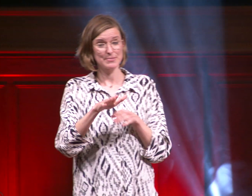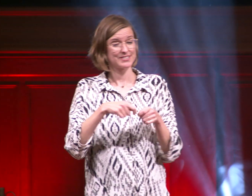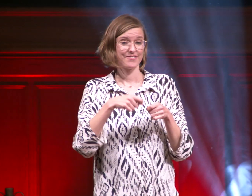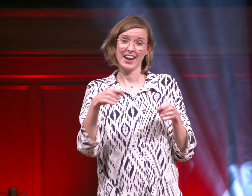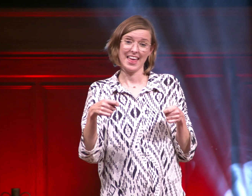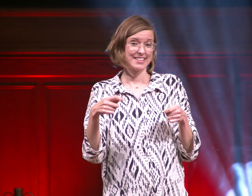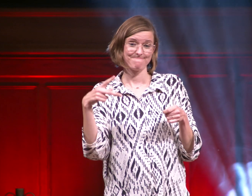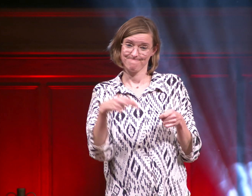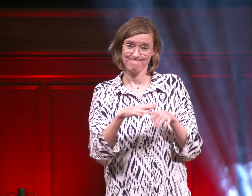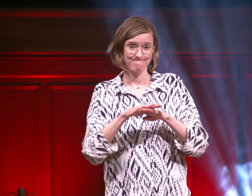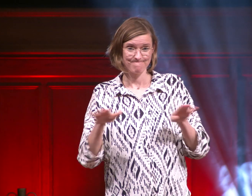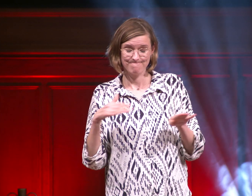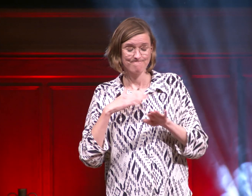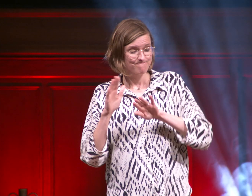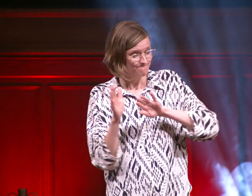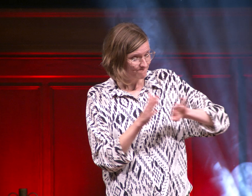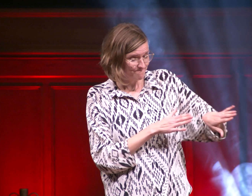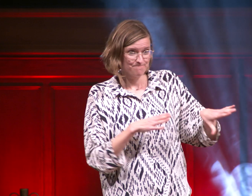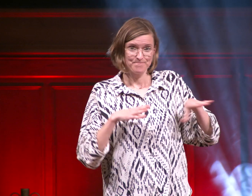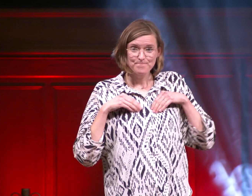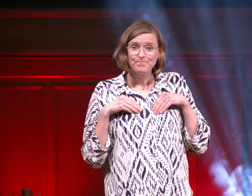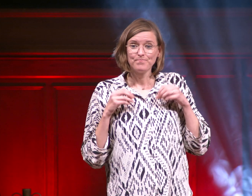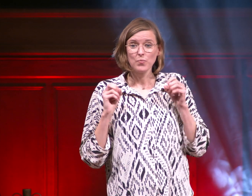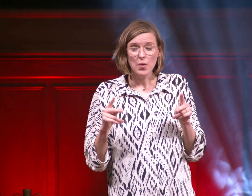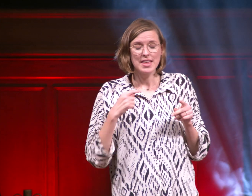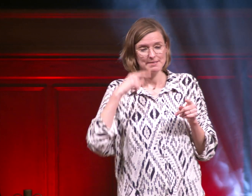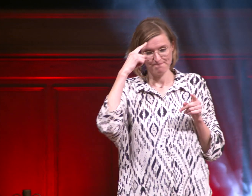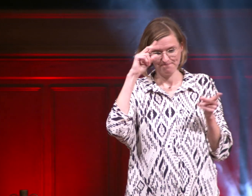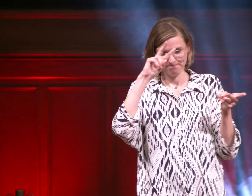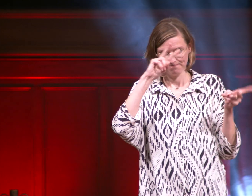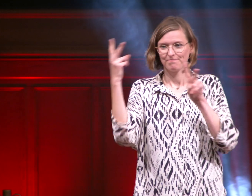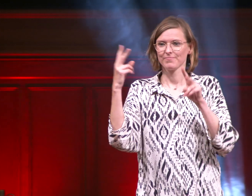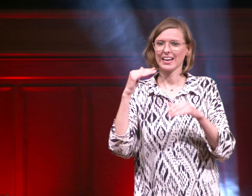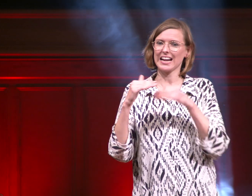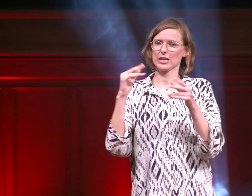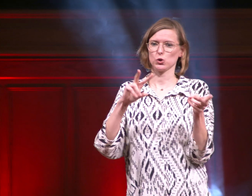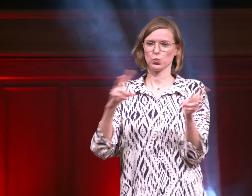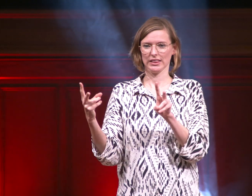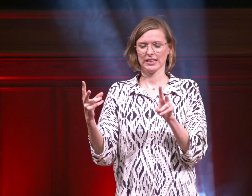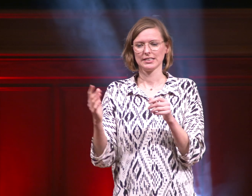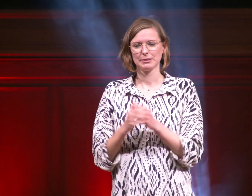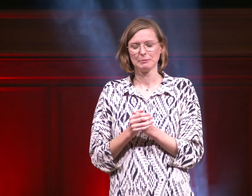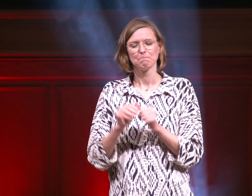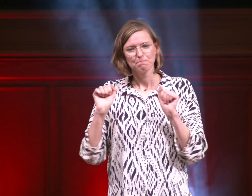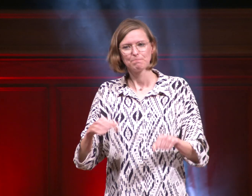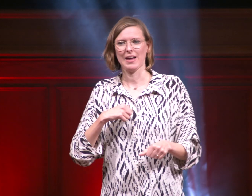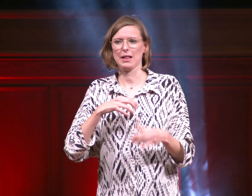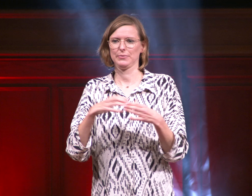So my contract at Greenpeace wasn't renewed. I had to leave, and I accepted that, and I made a career switch.